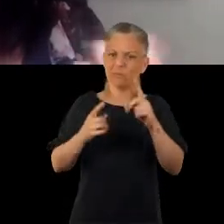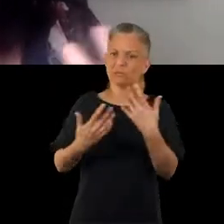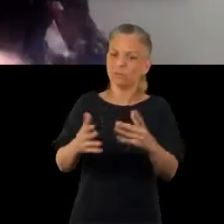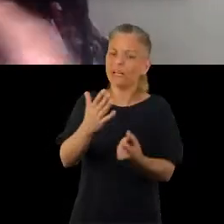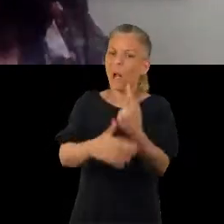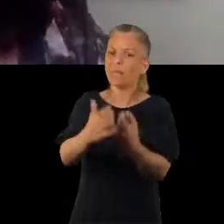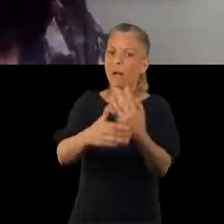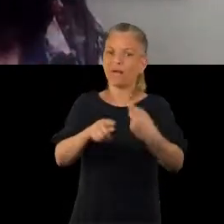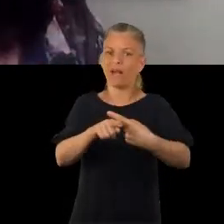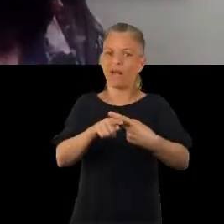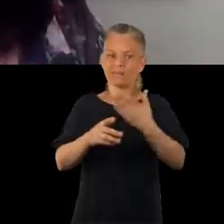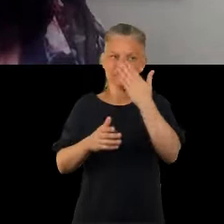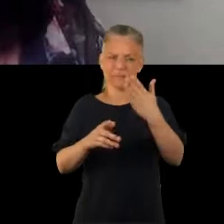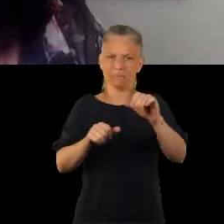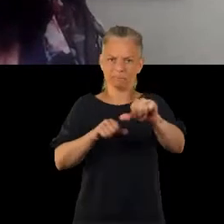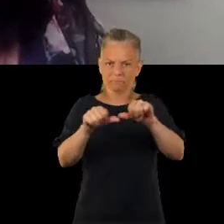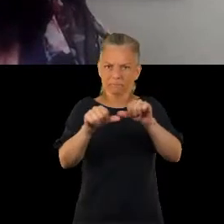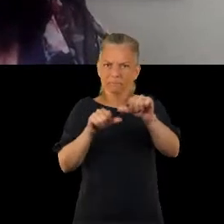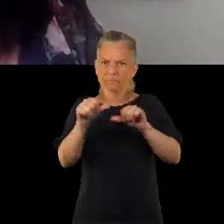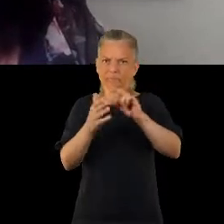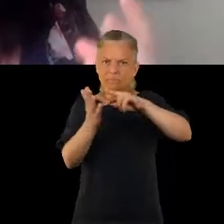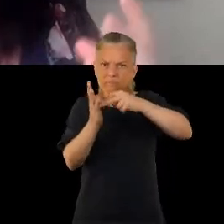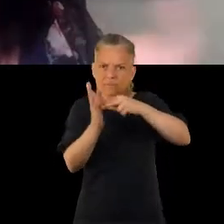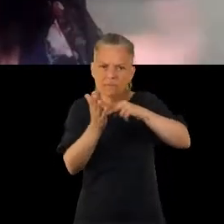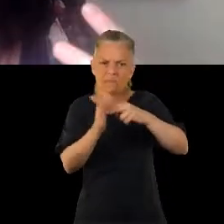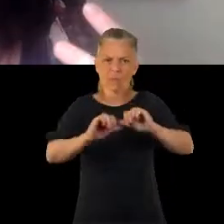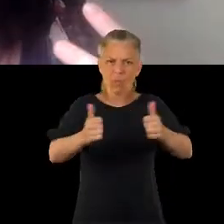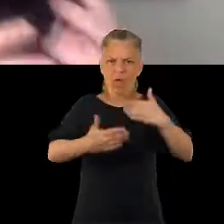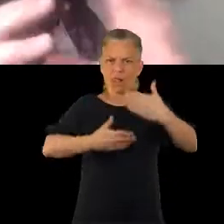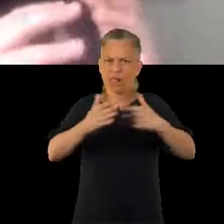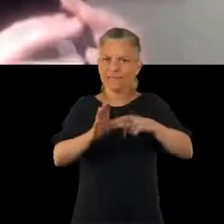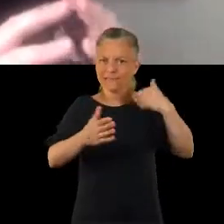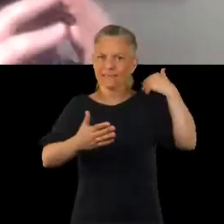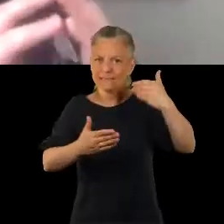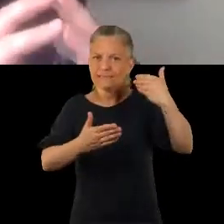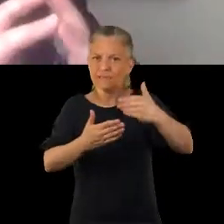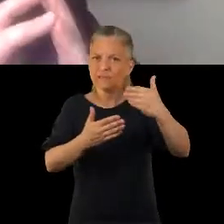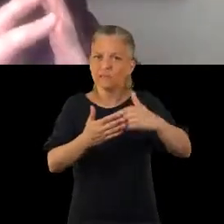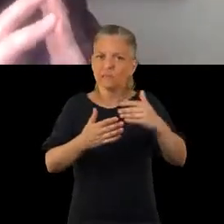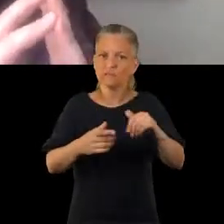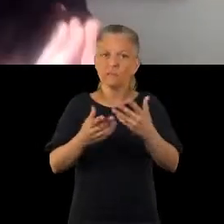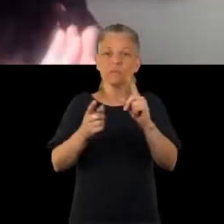You don’t need to reinvent that or struggle to define what happens in the space between peer